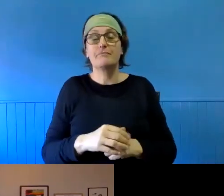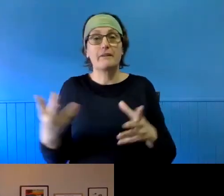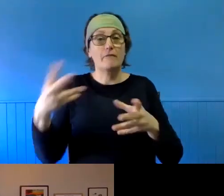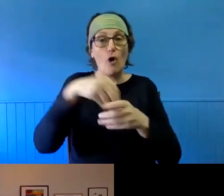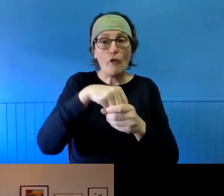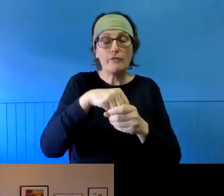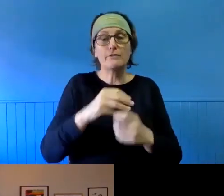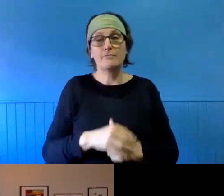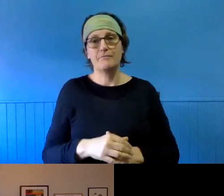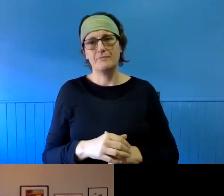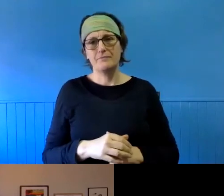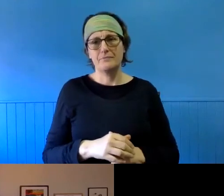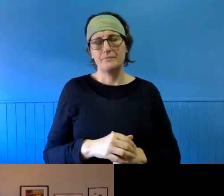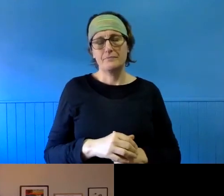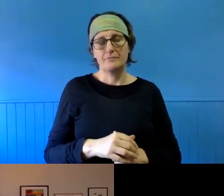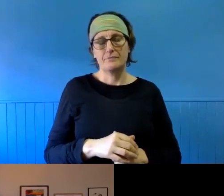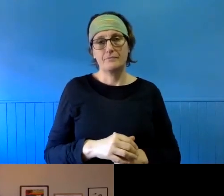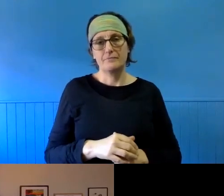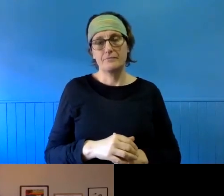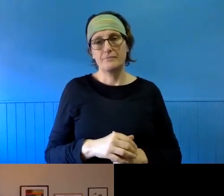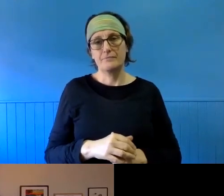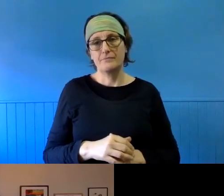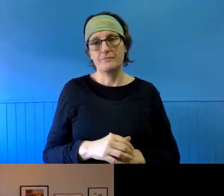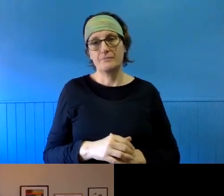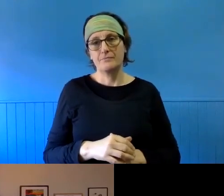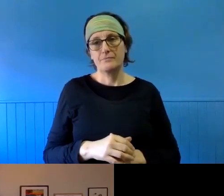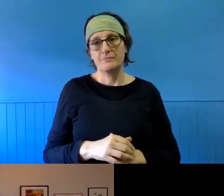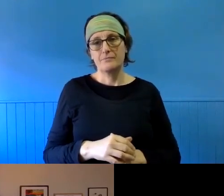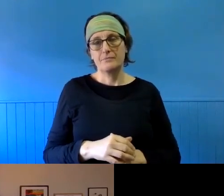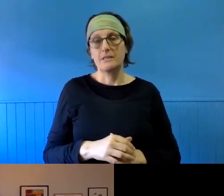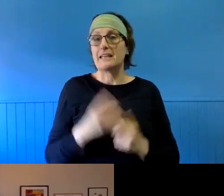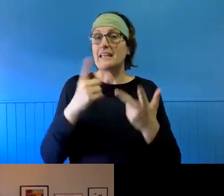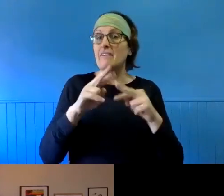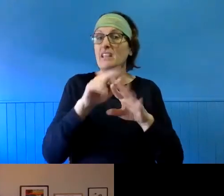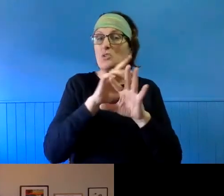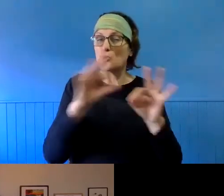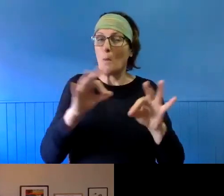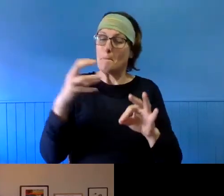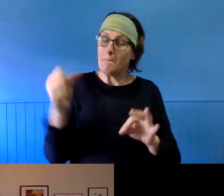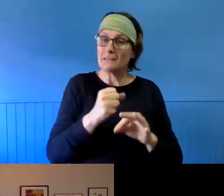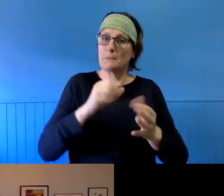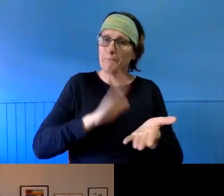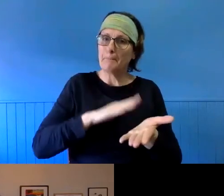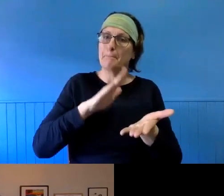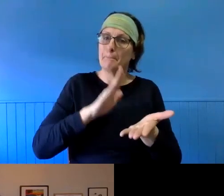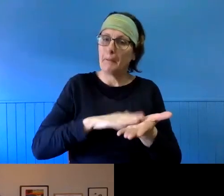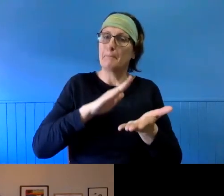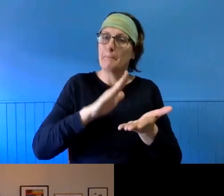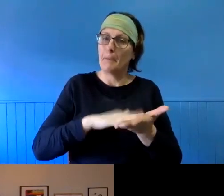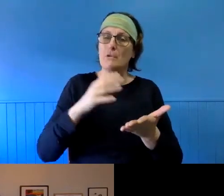there not a specific time pulse, they can work.